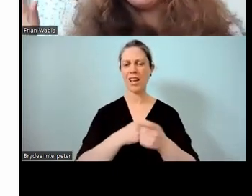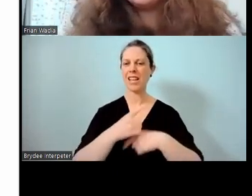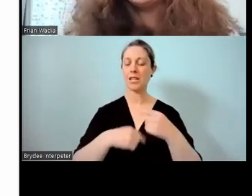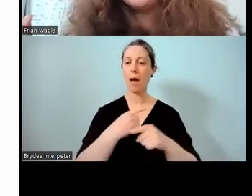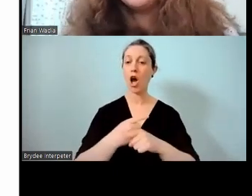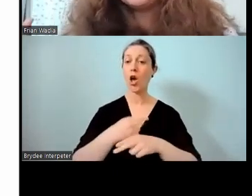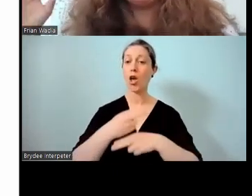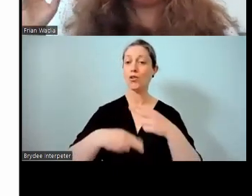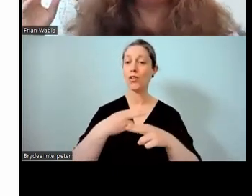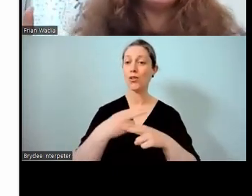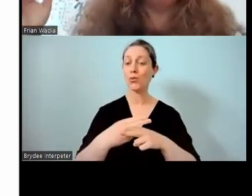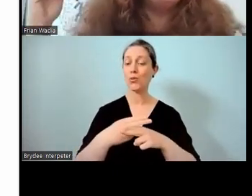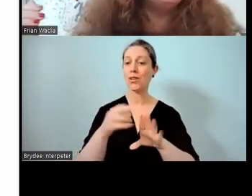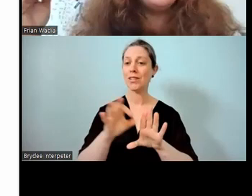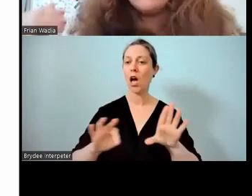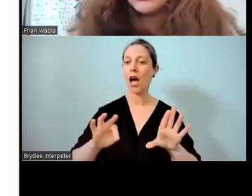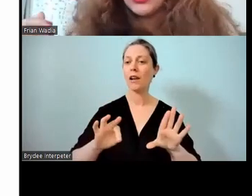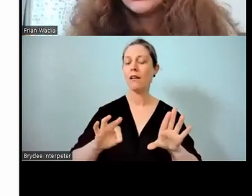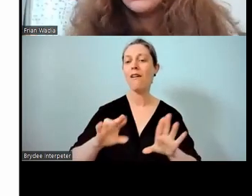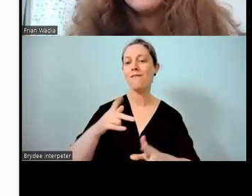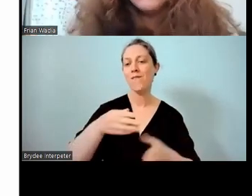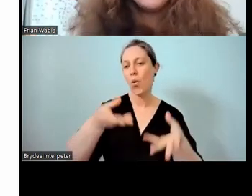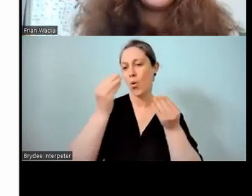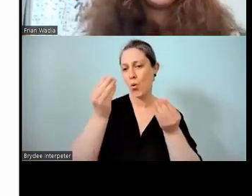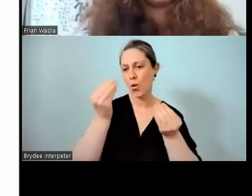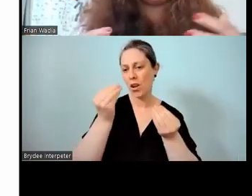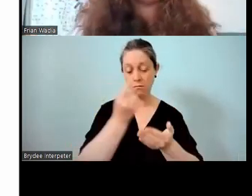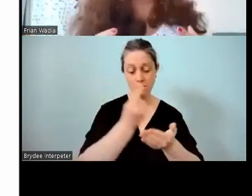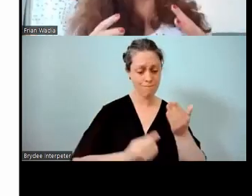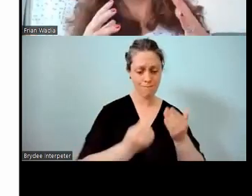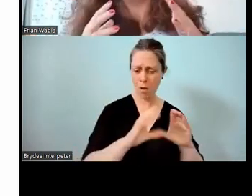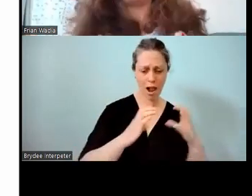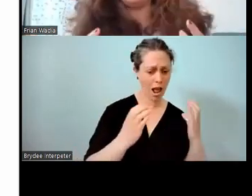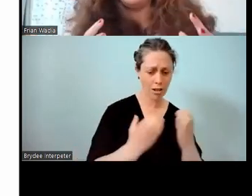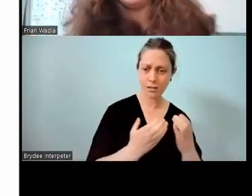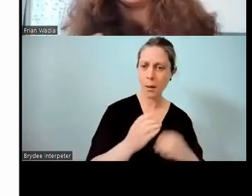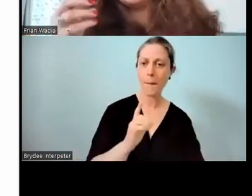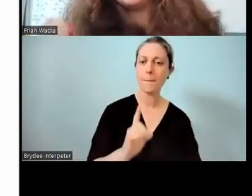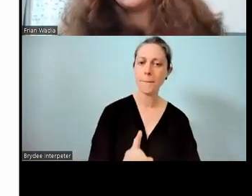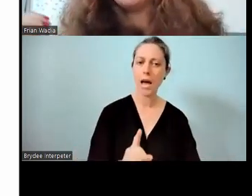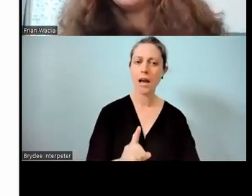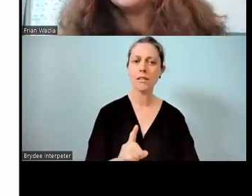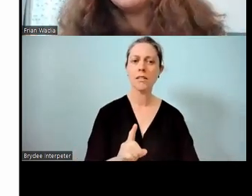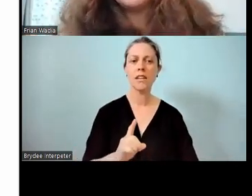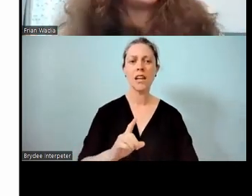but not just universal design for learning in the classroom. It's about how do you apply universal design principles